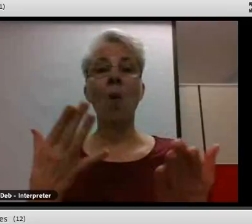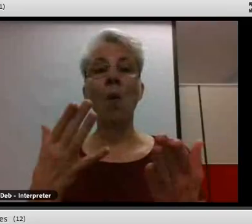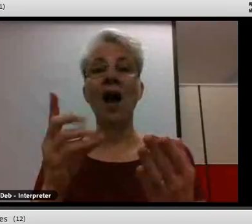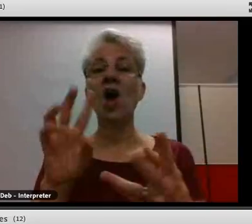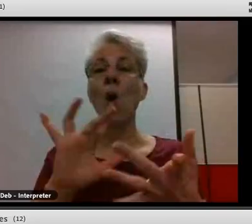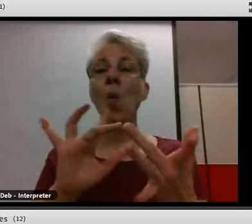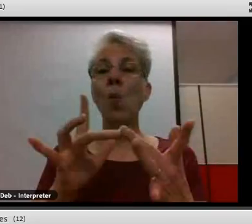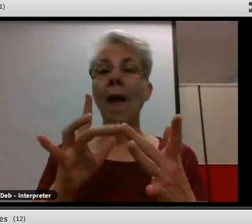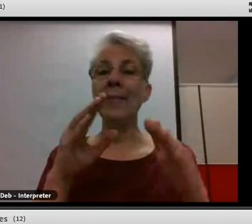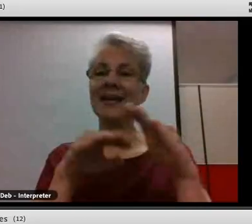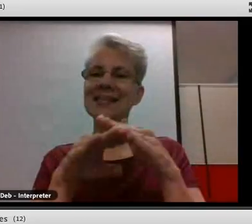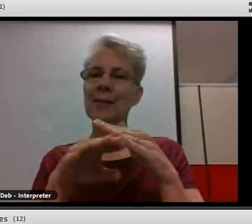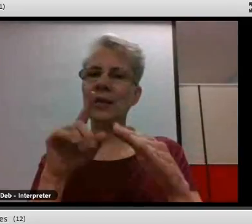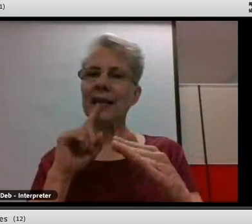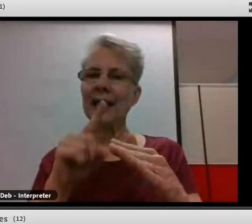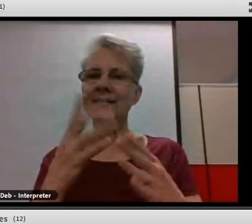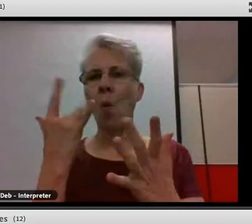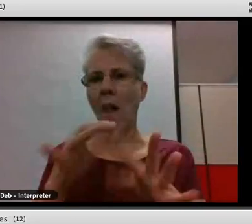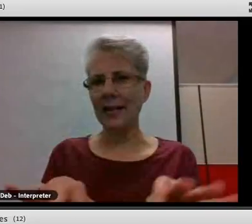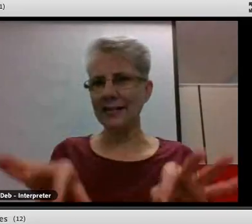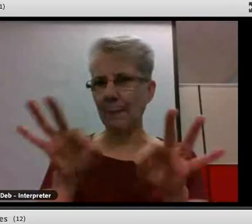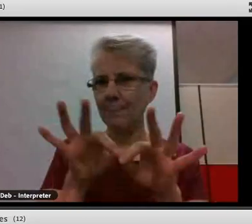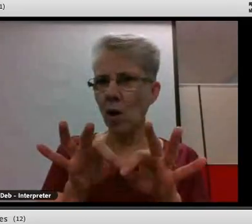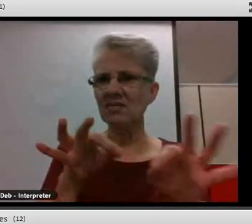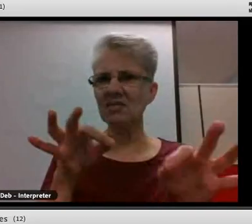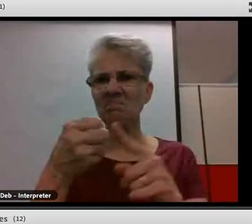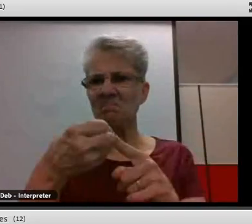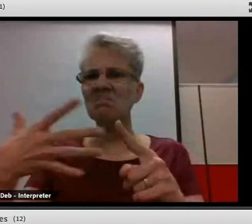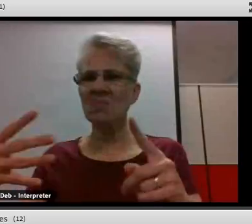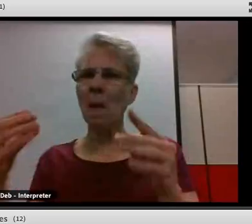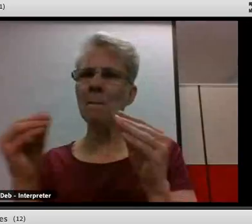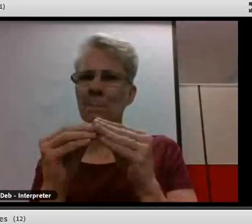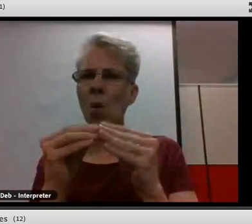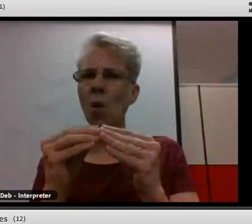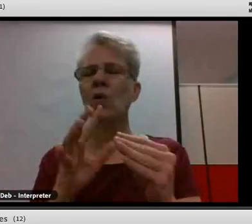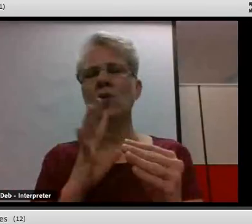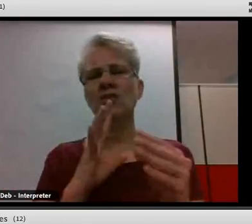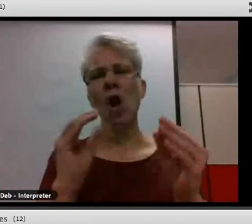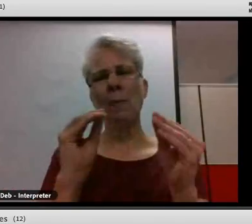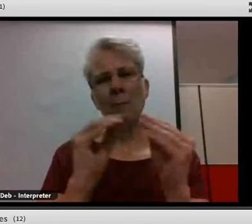that kind of thing. What kind of, you know, resources can you use to help them?